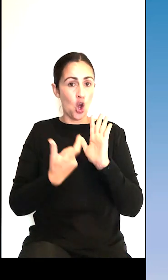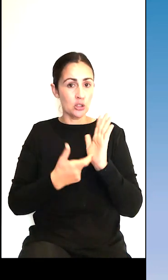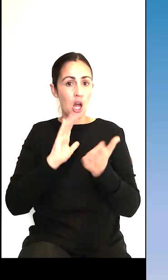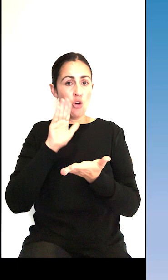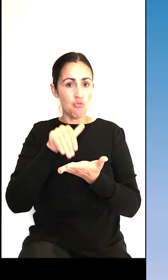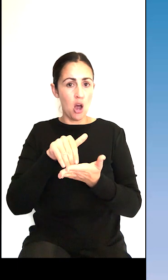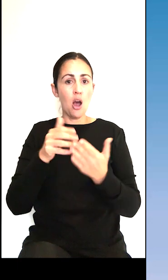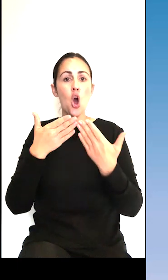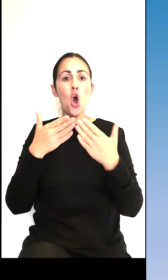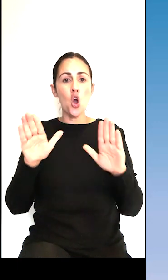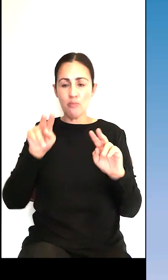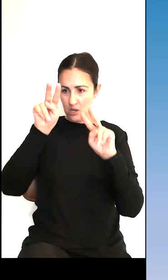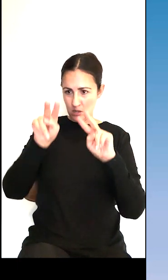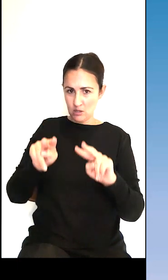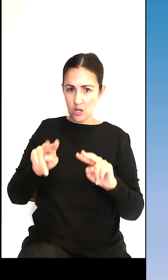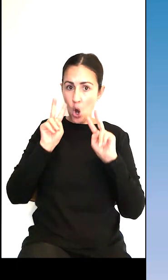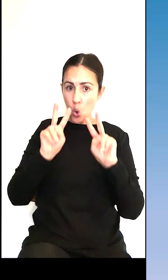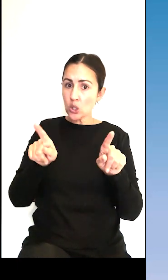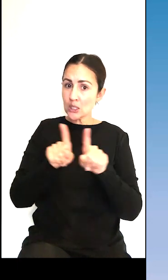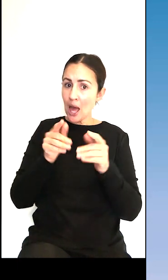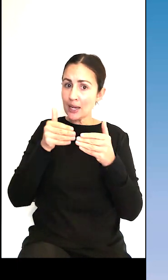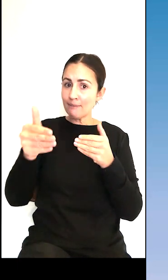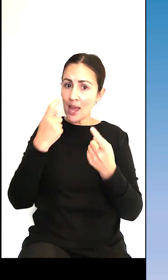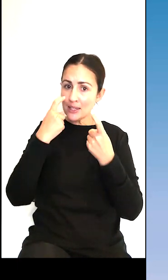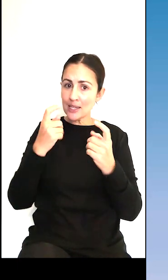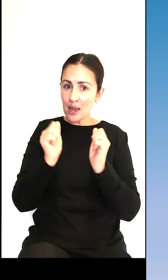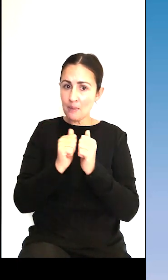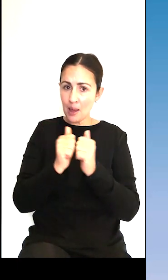it will look as if it's an advance care planning document, but then when you open it up,